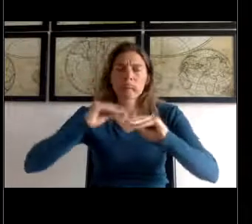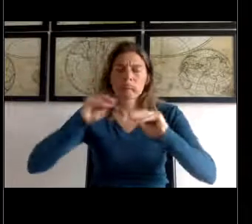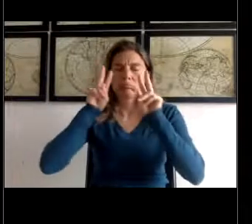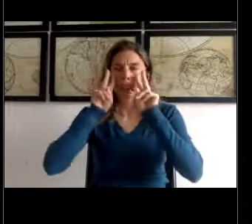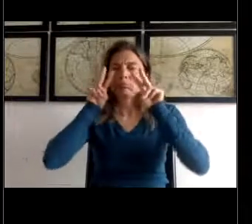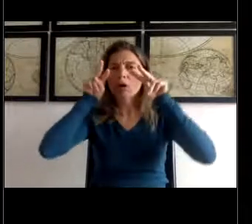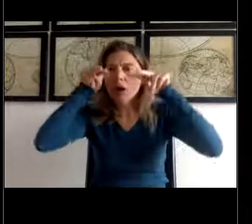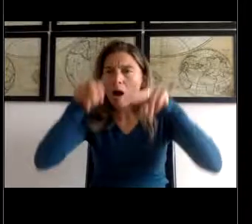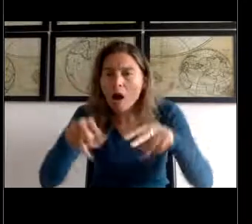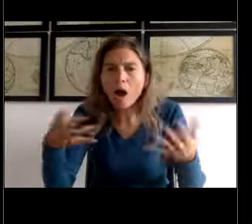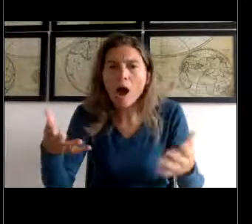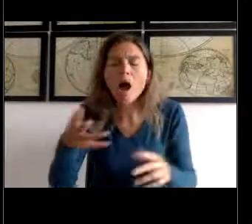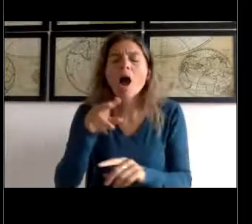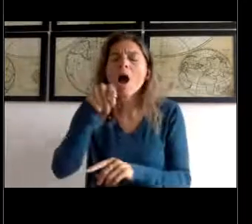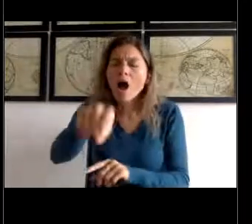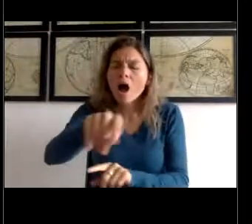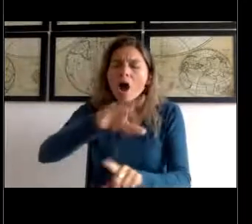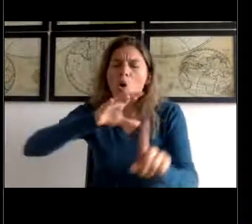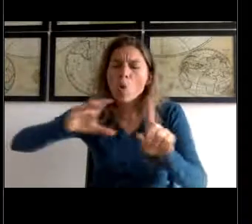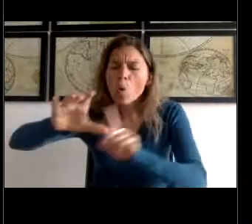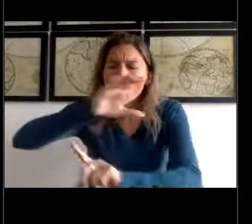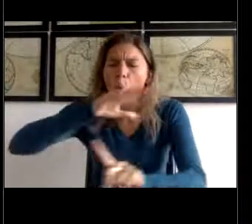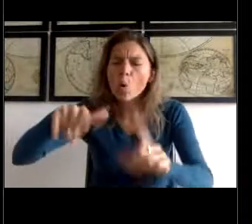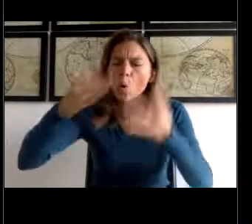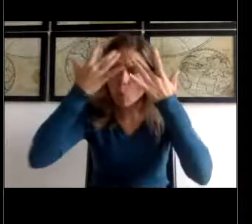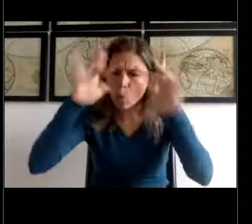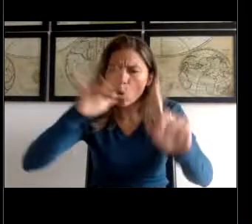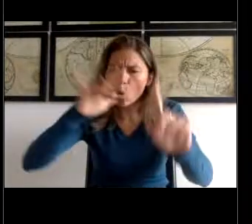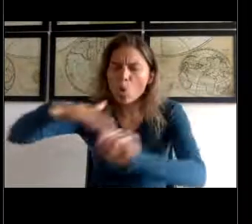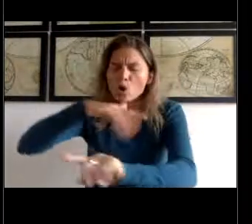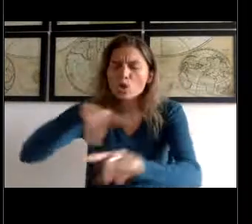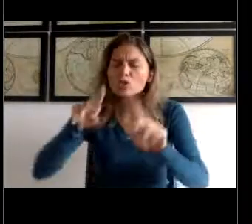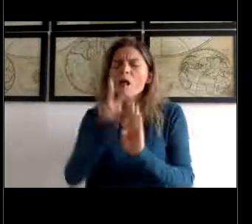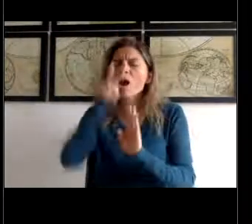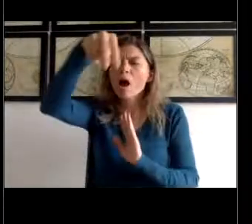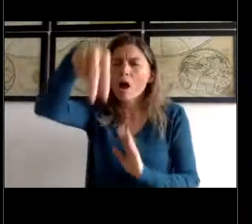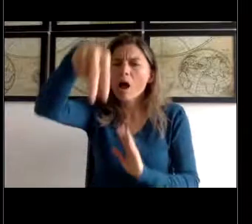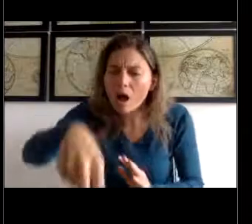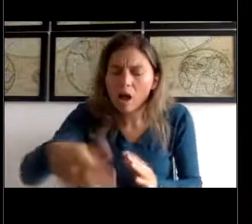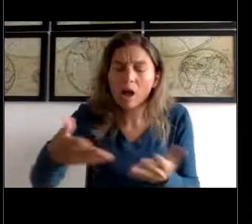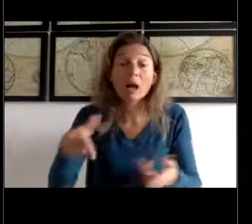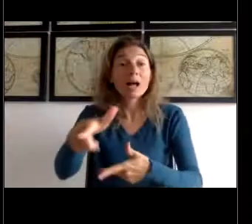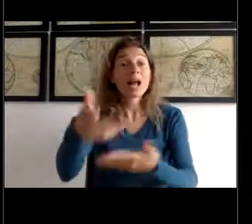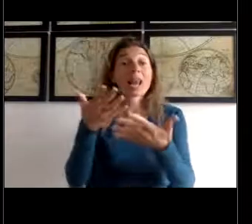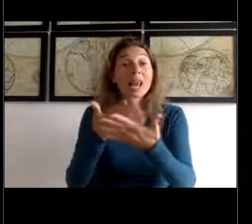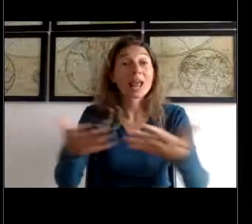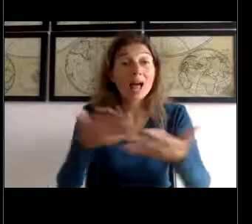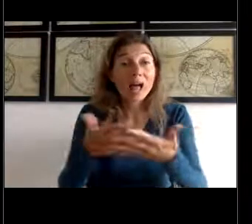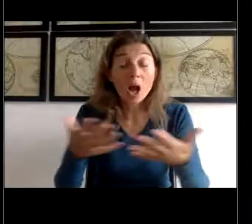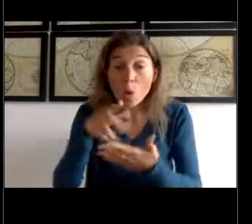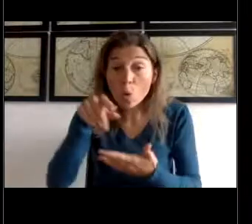and to learn a new language, get accustomed to the local customs.